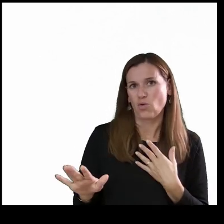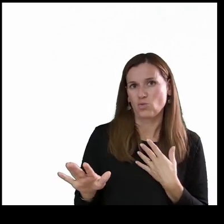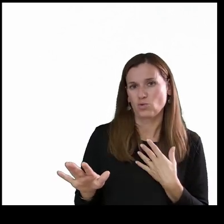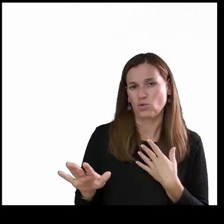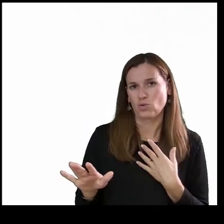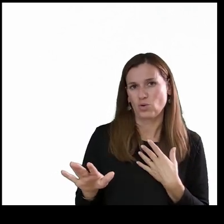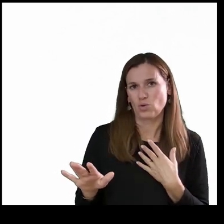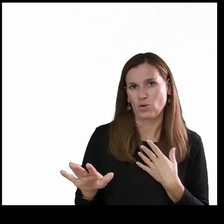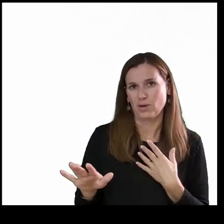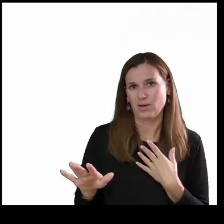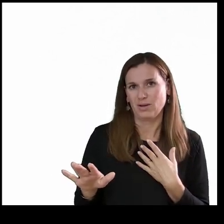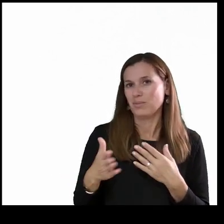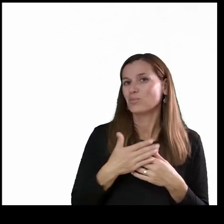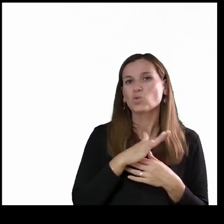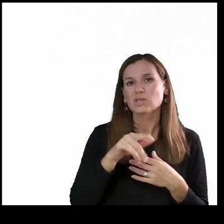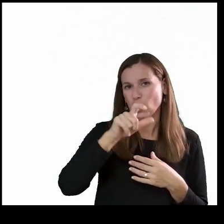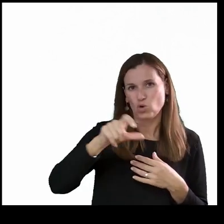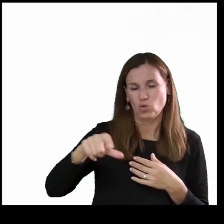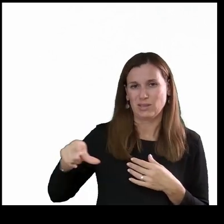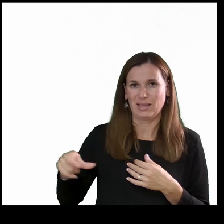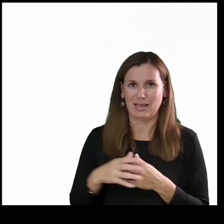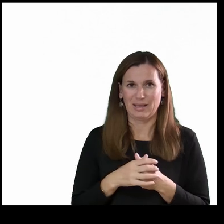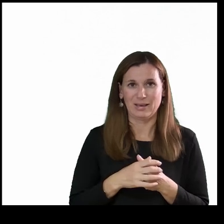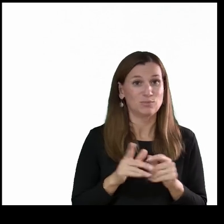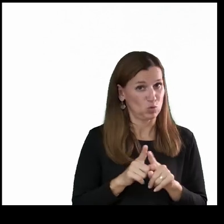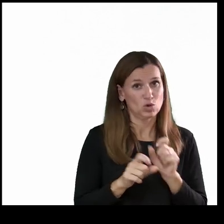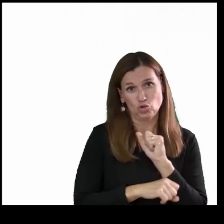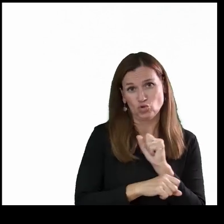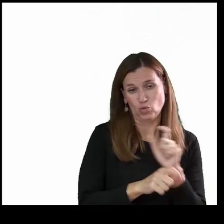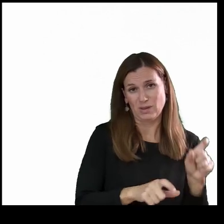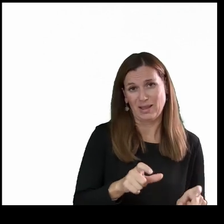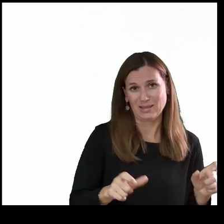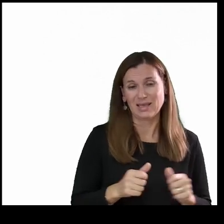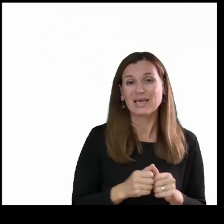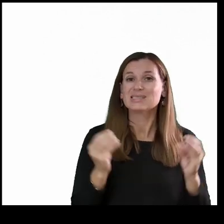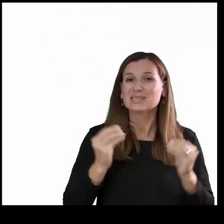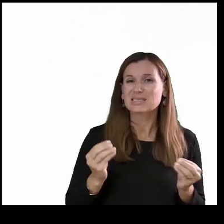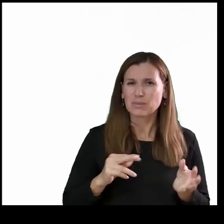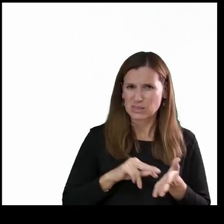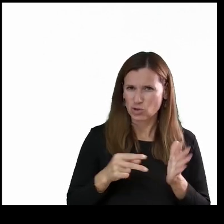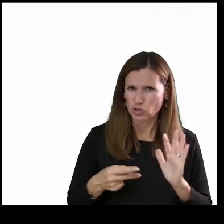included. Now, in systems engineering we work with a lot of diagrams.